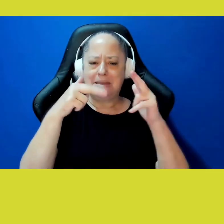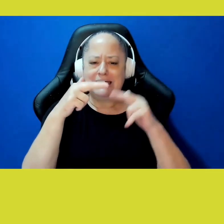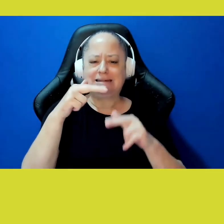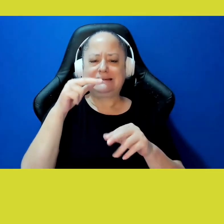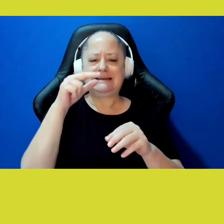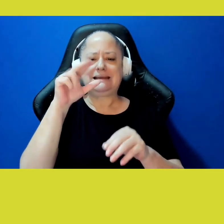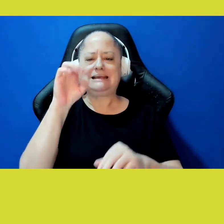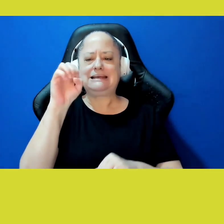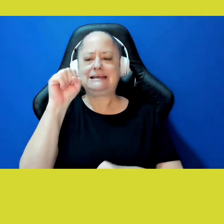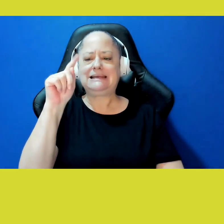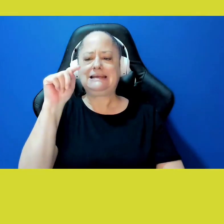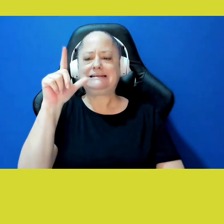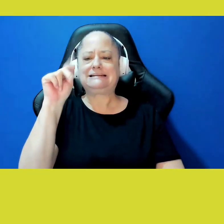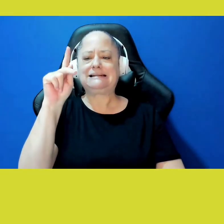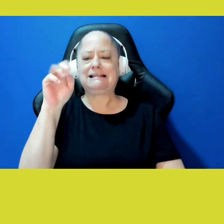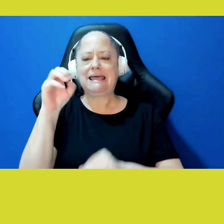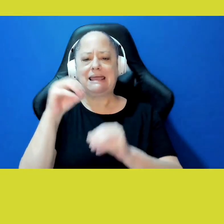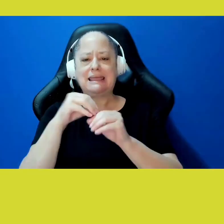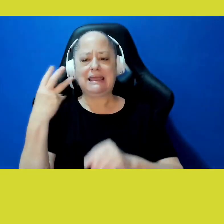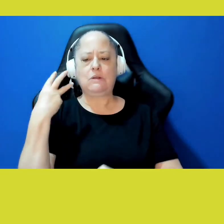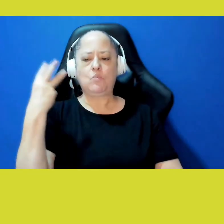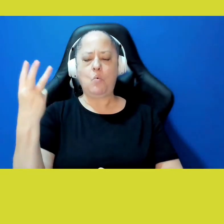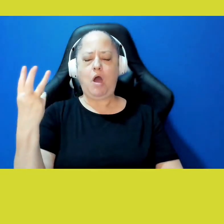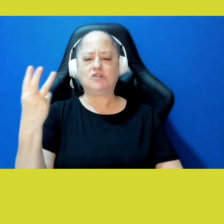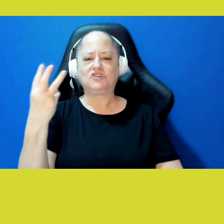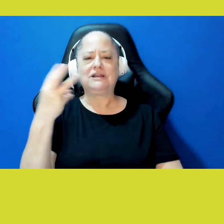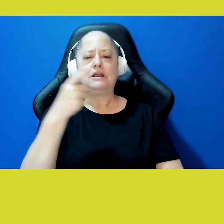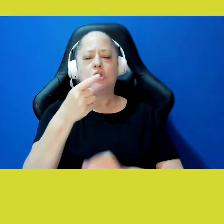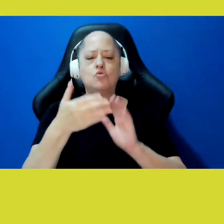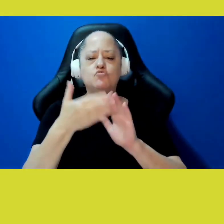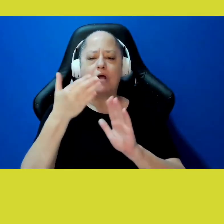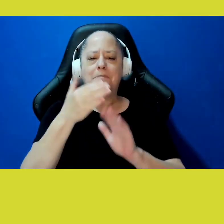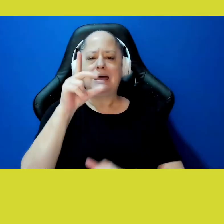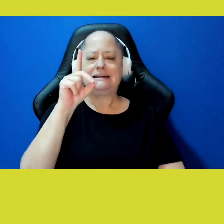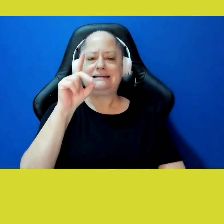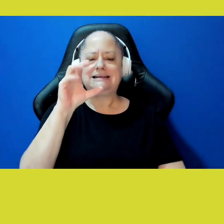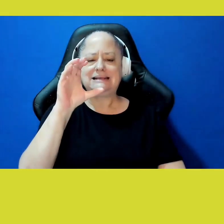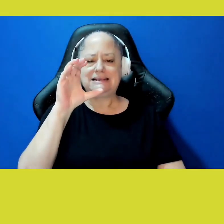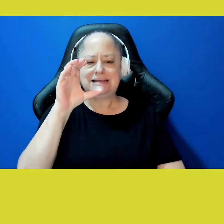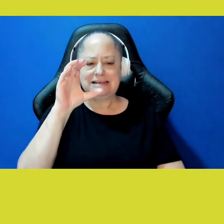run by DESC. And they calculated that the savings,